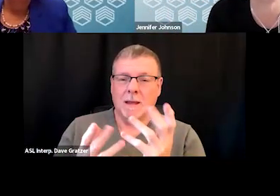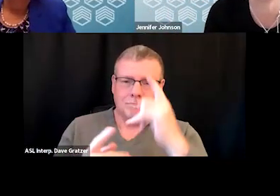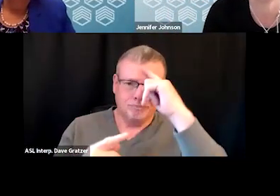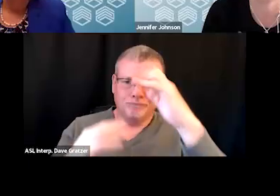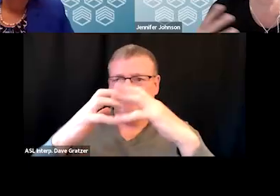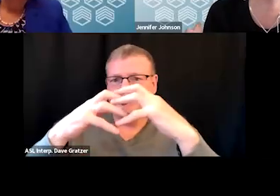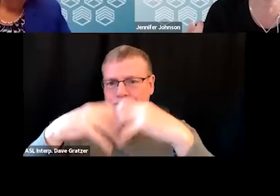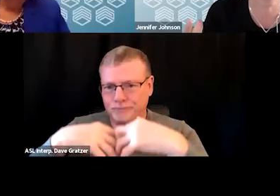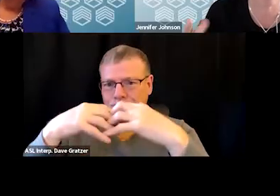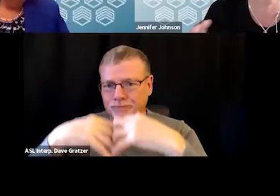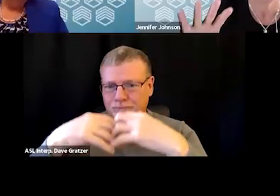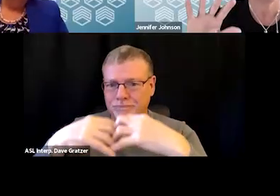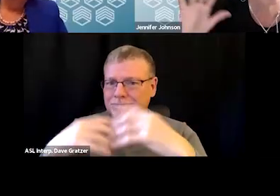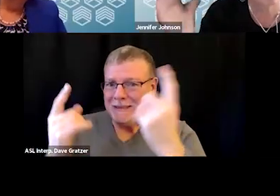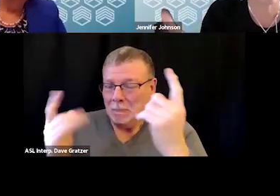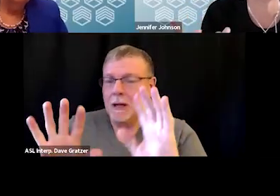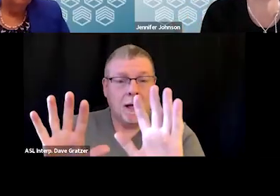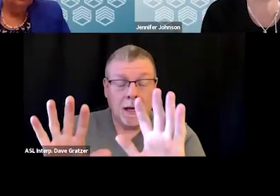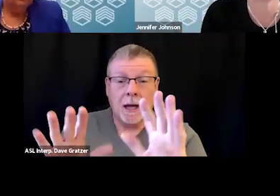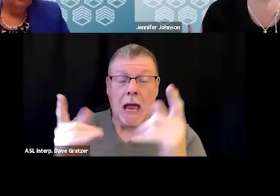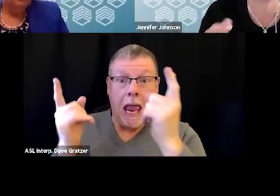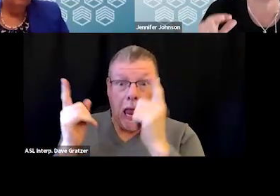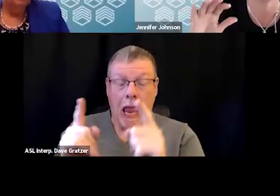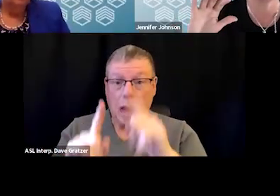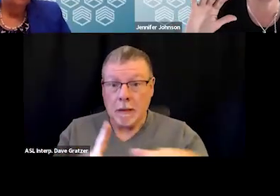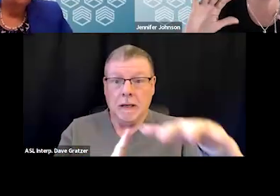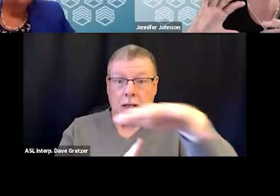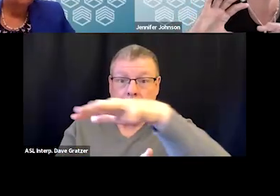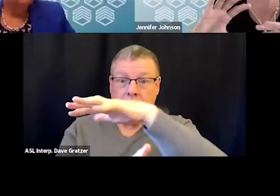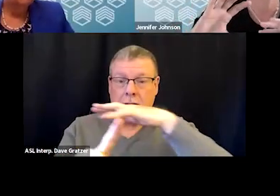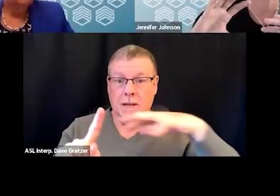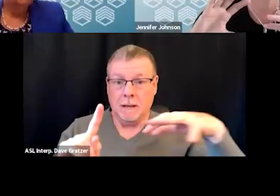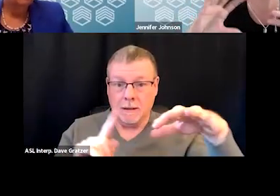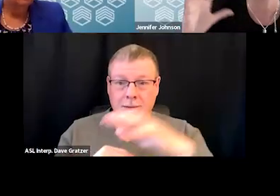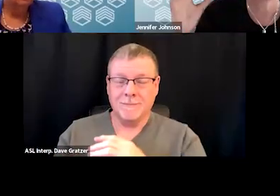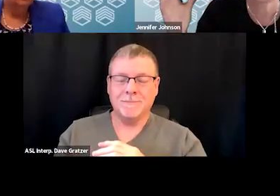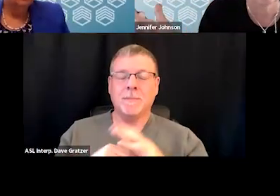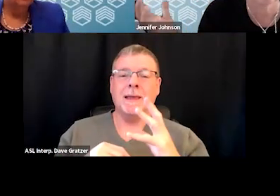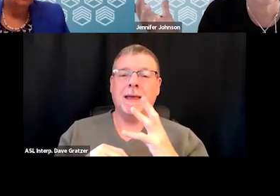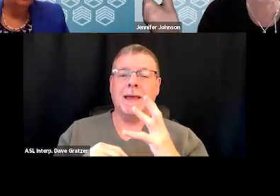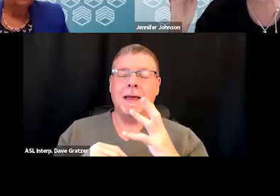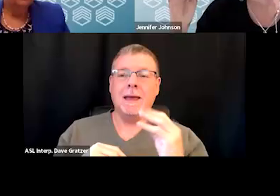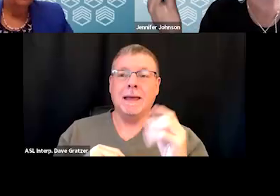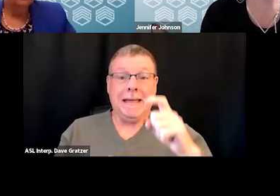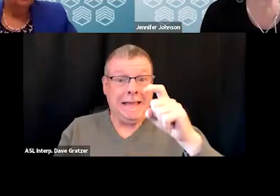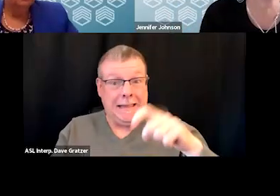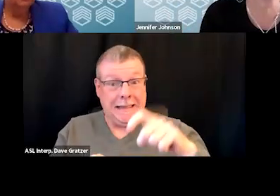health disruption, there's a lot going on, and what we w- want to do is to manage it.